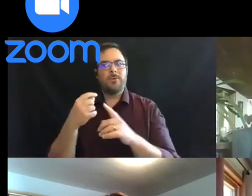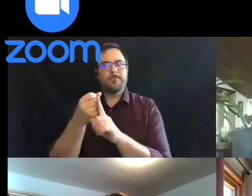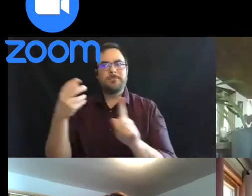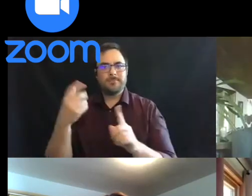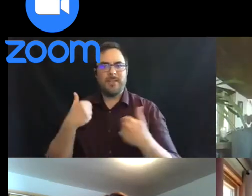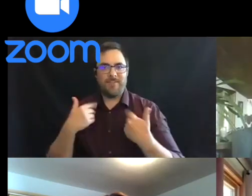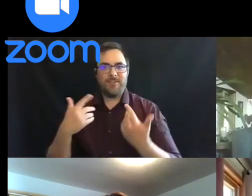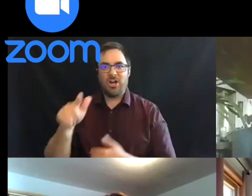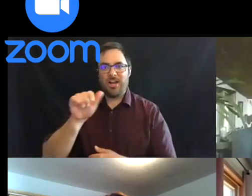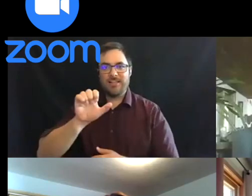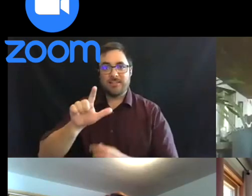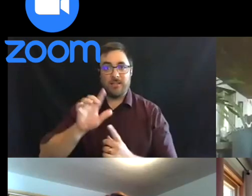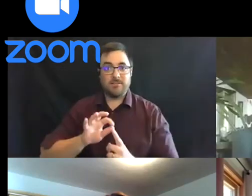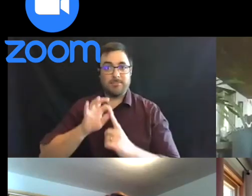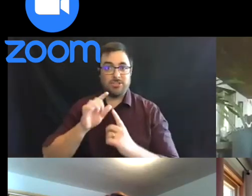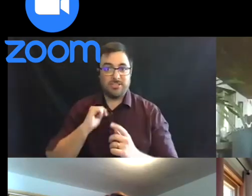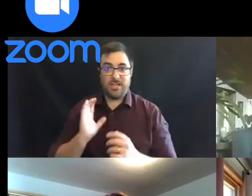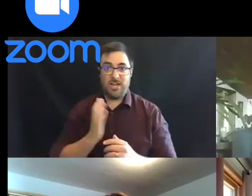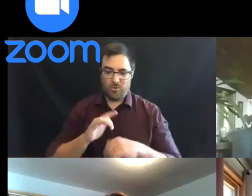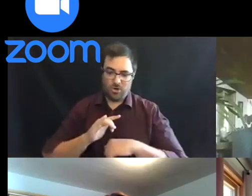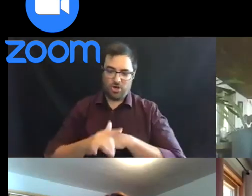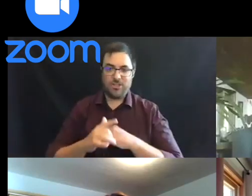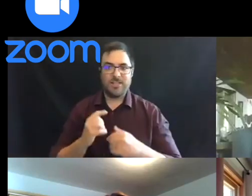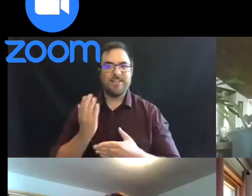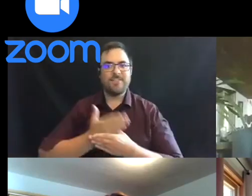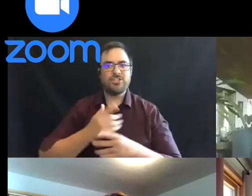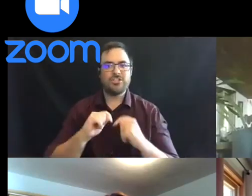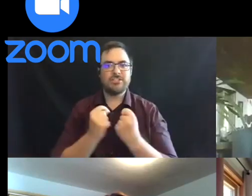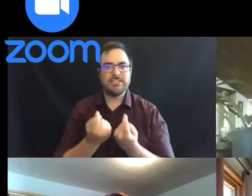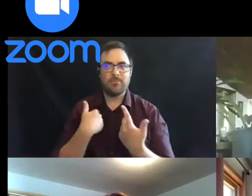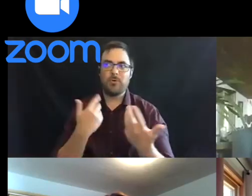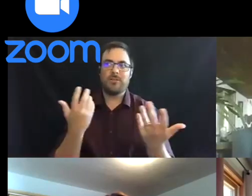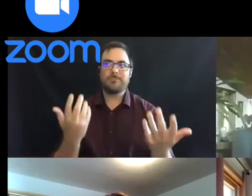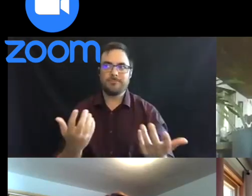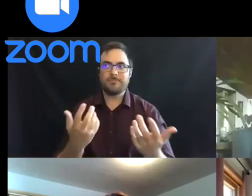specialist on our early intervention team will also be a large you know part of that